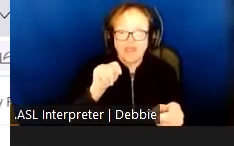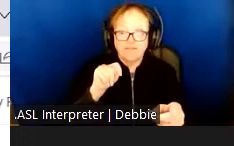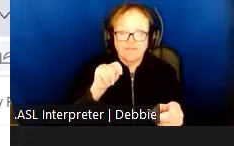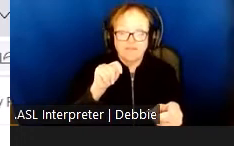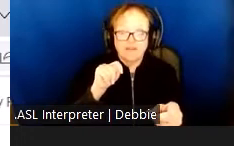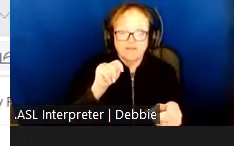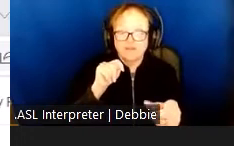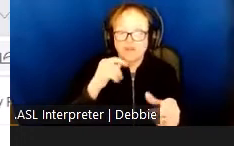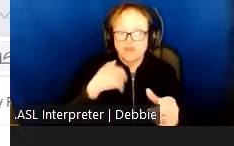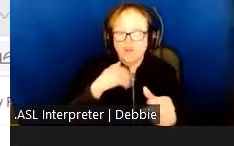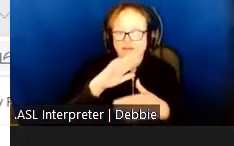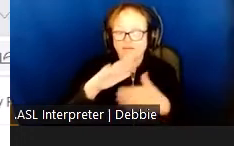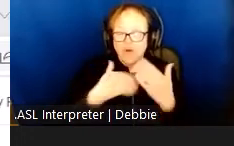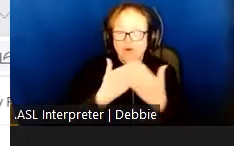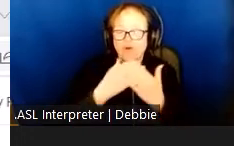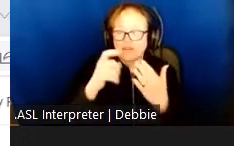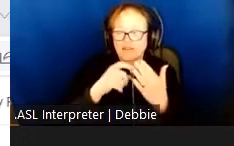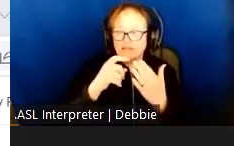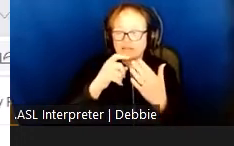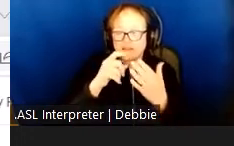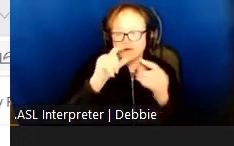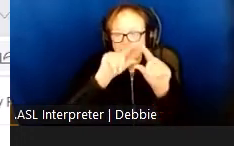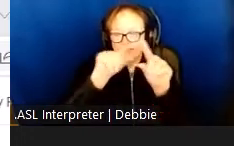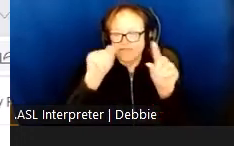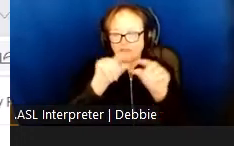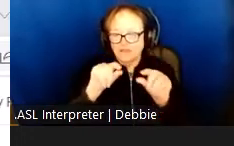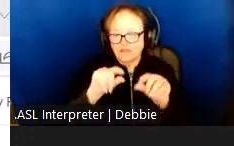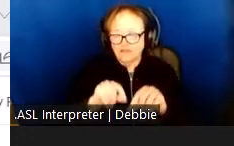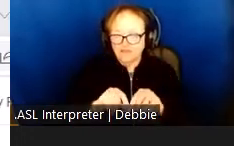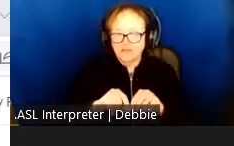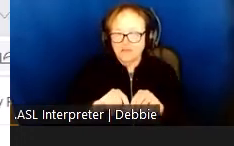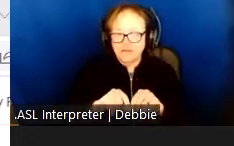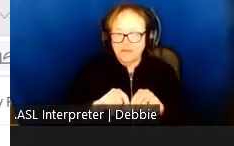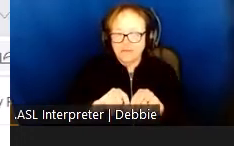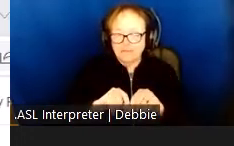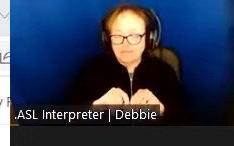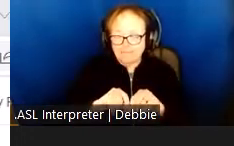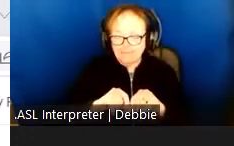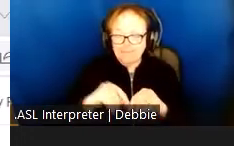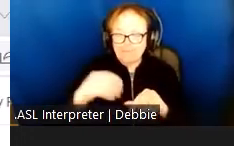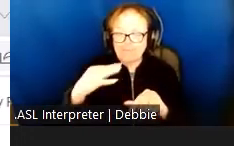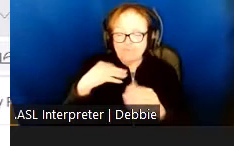fields. The application itself is divided into three